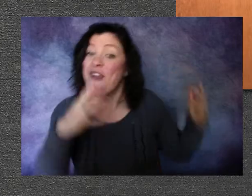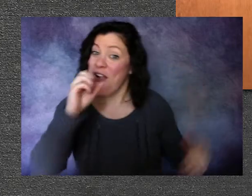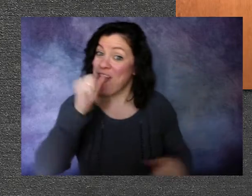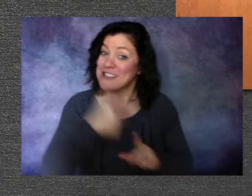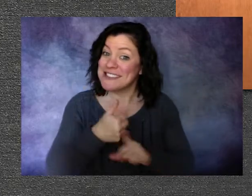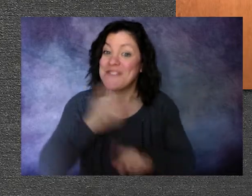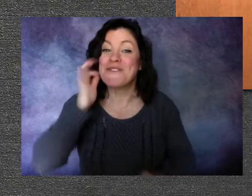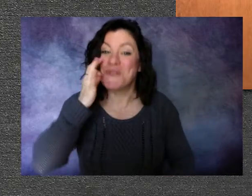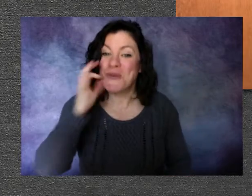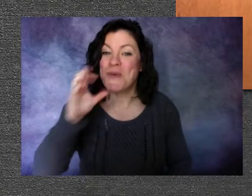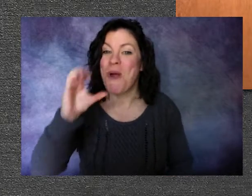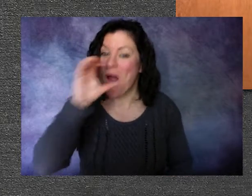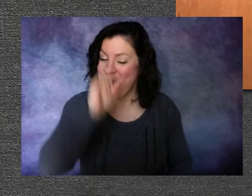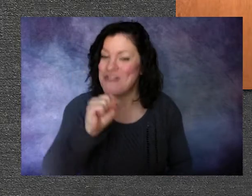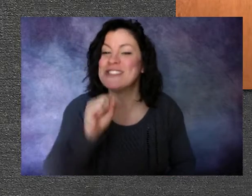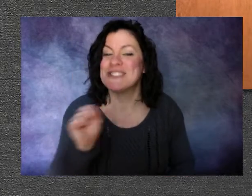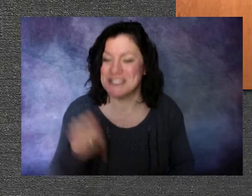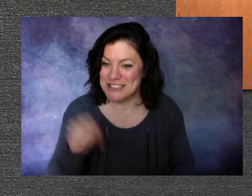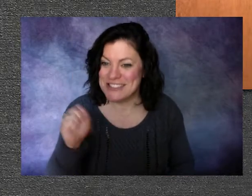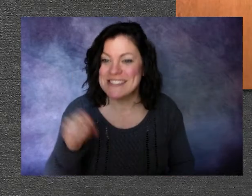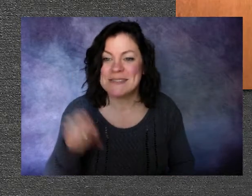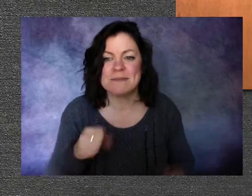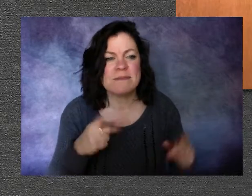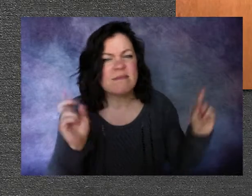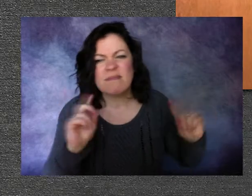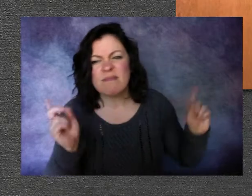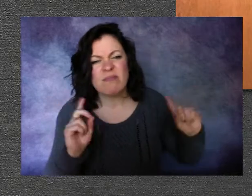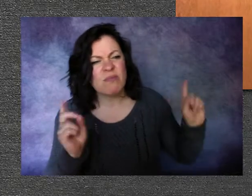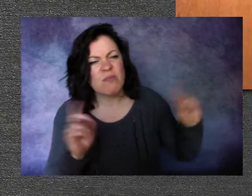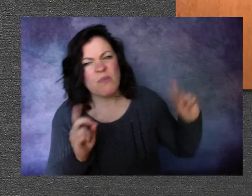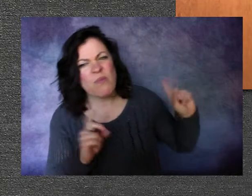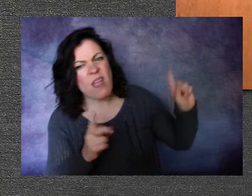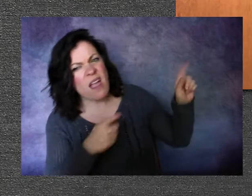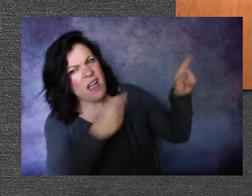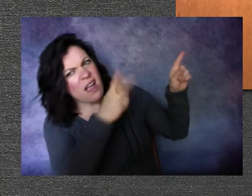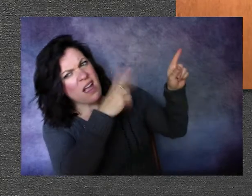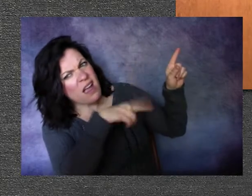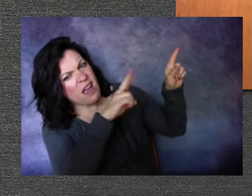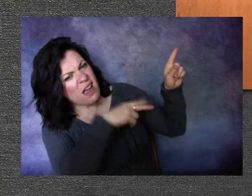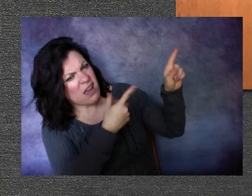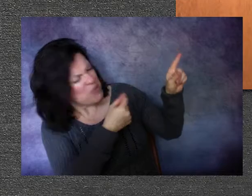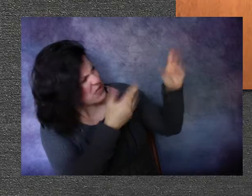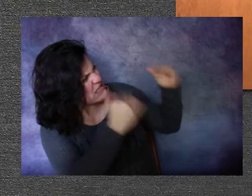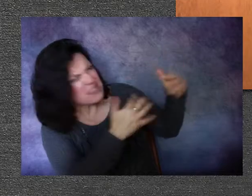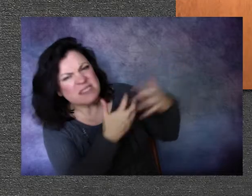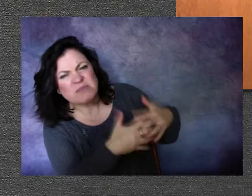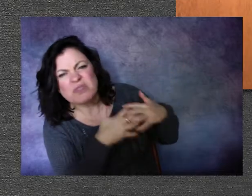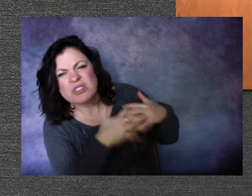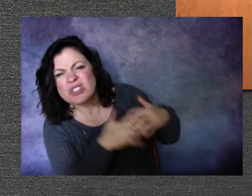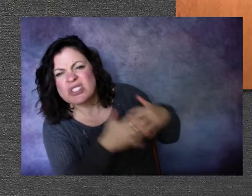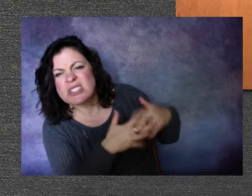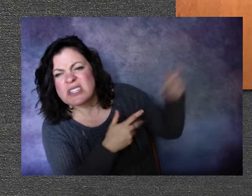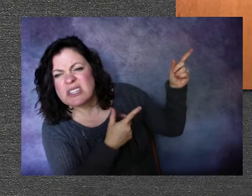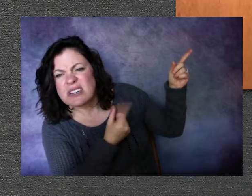An orange! Oh my goodness, all right. So where is George? I see a what's this called?